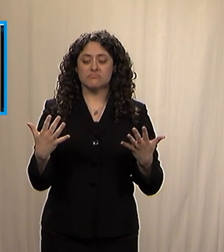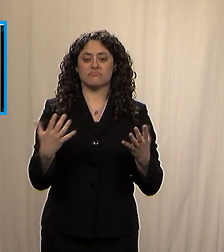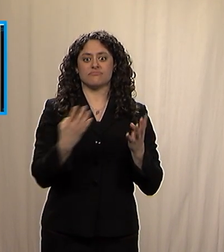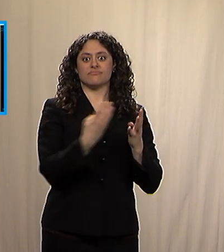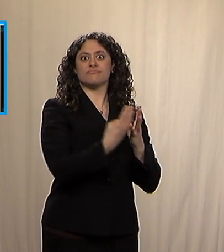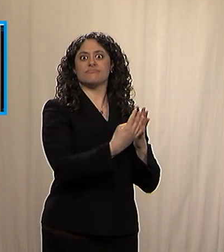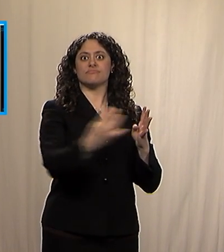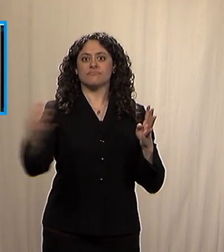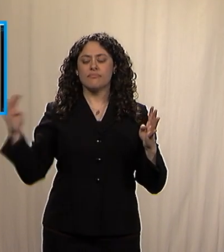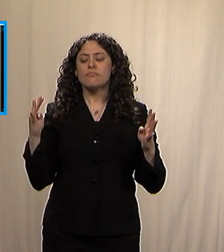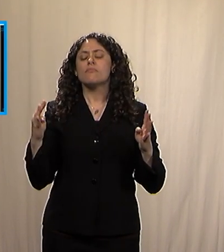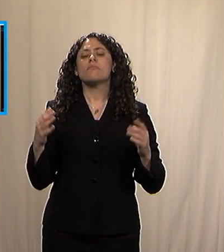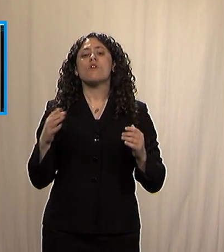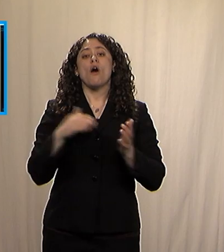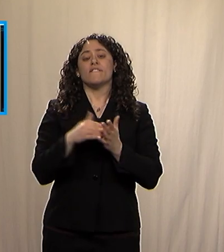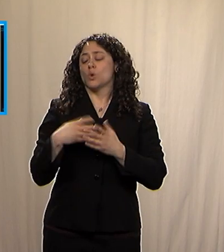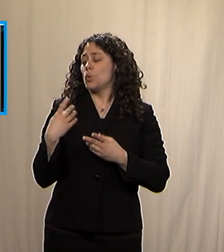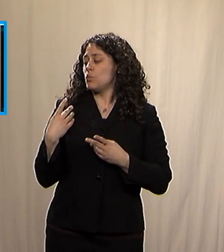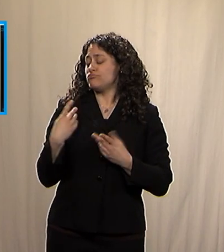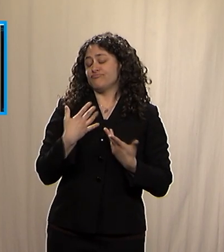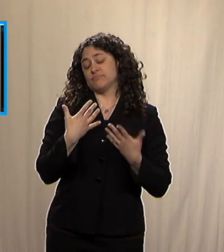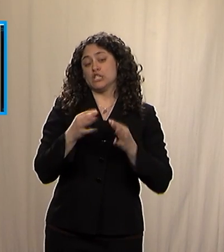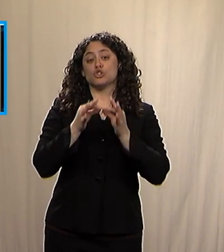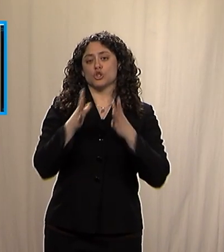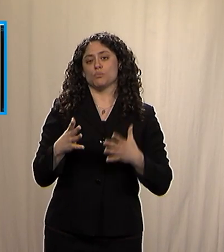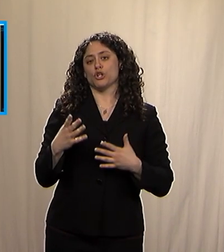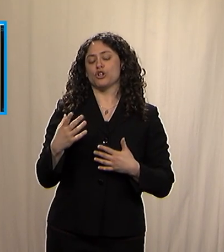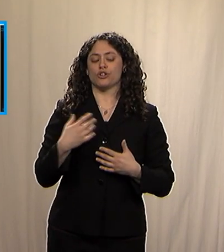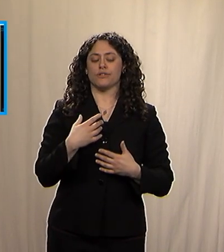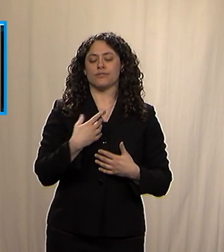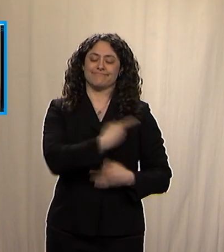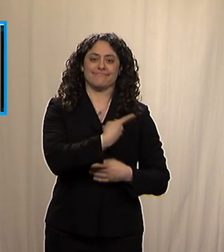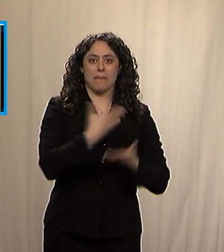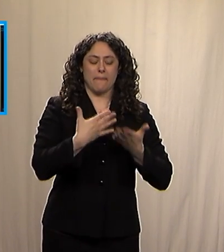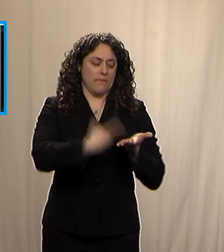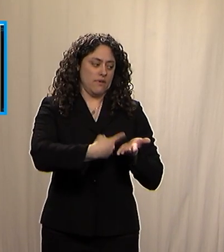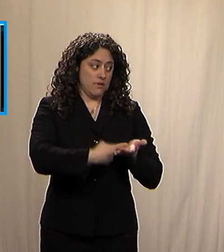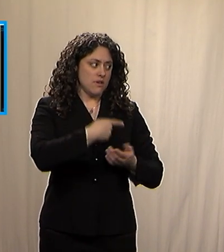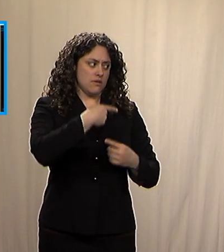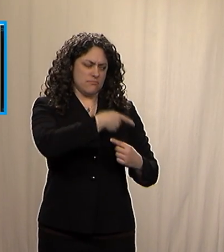So it might be that I take all of the English to ASL.